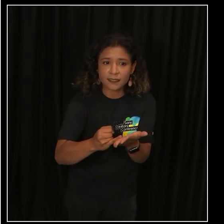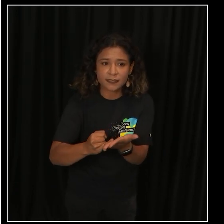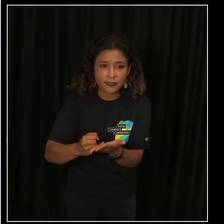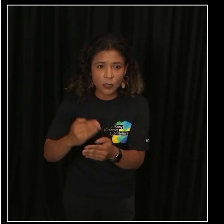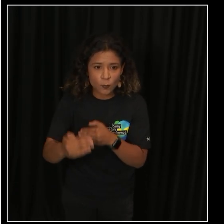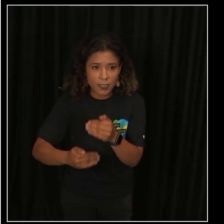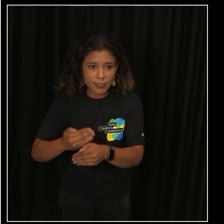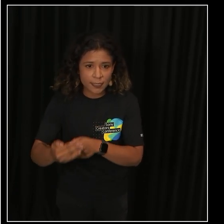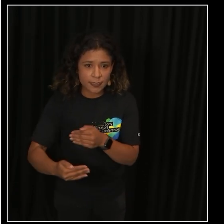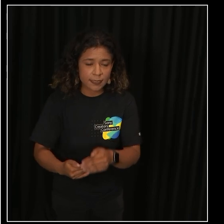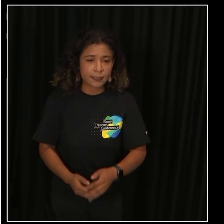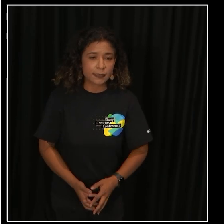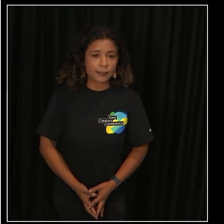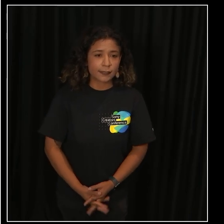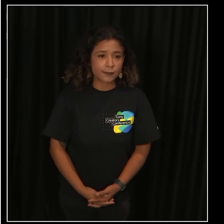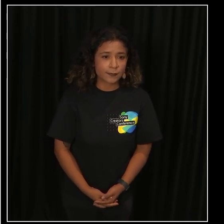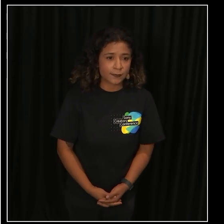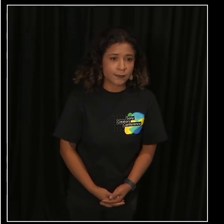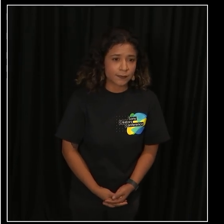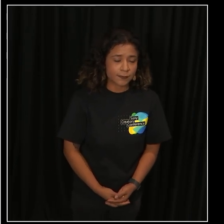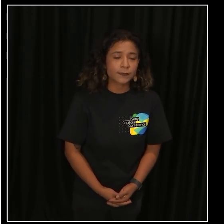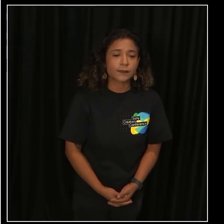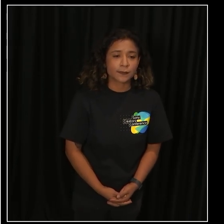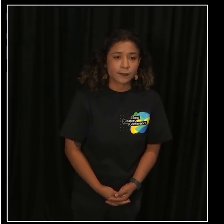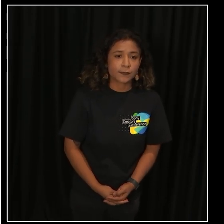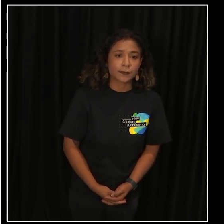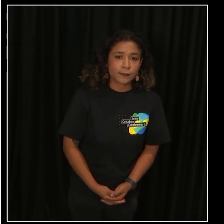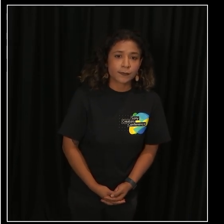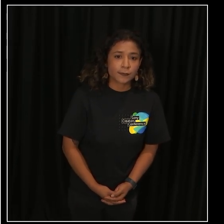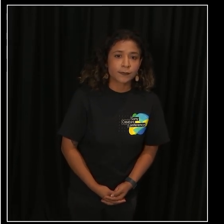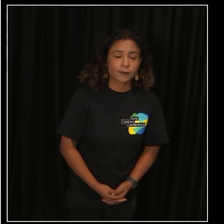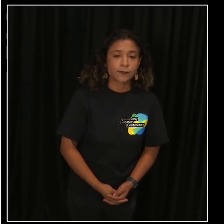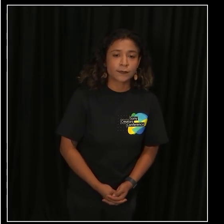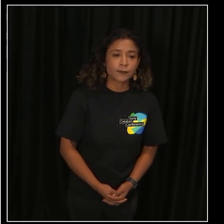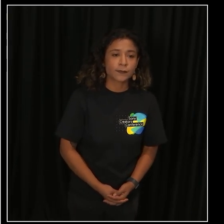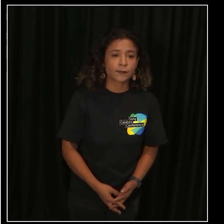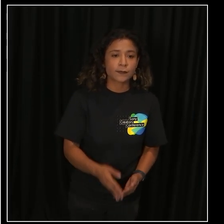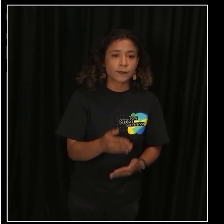And output to some attributes to a buffer for use in sub sequent filters.